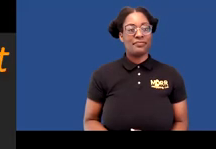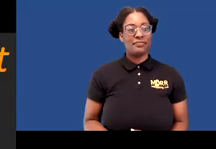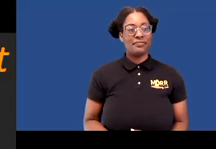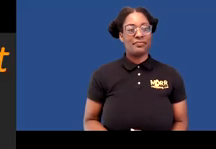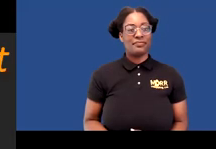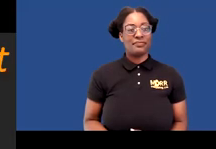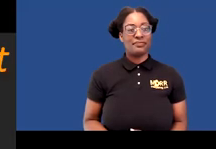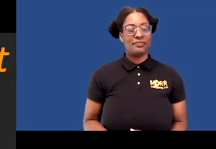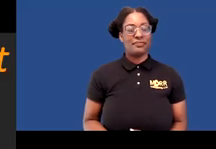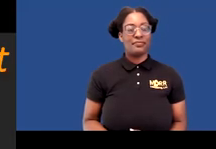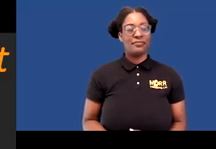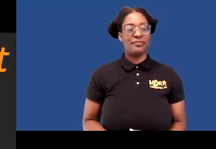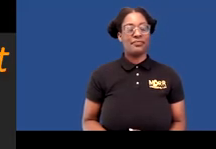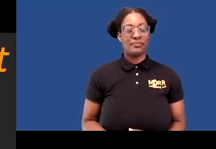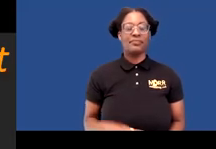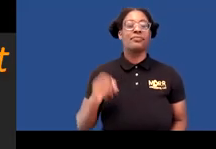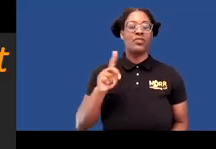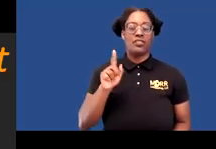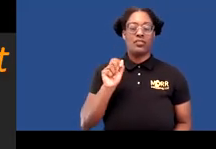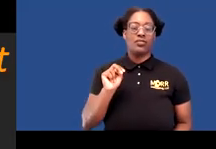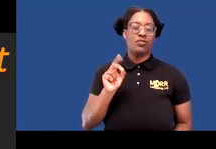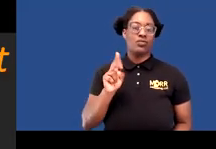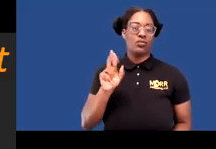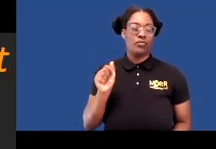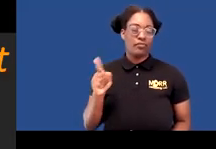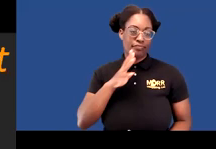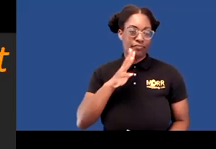Thank you so much for taking a moment to engage in those activities.